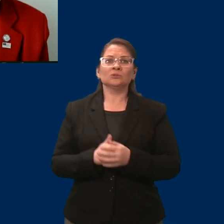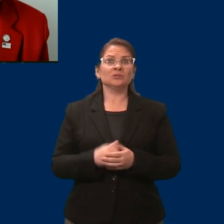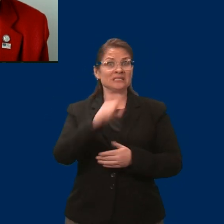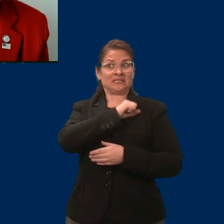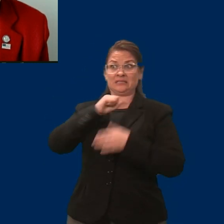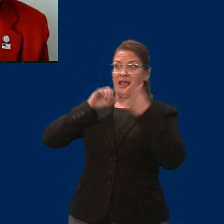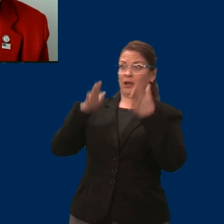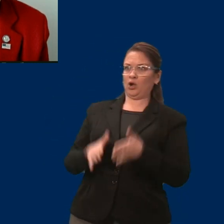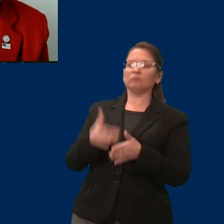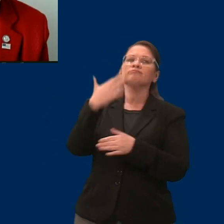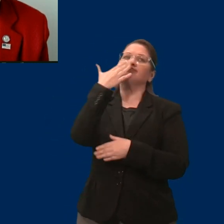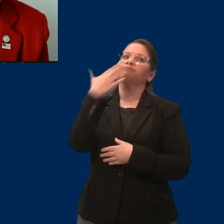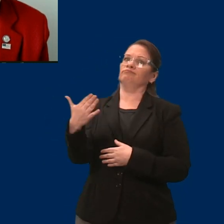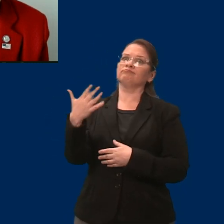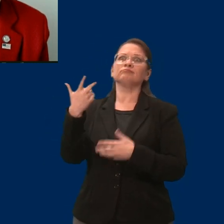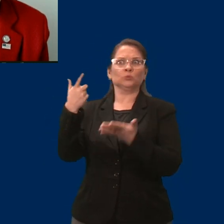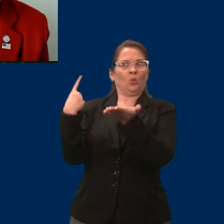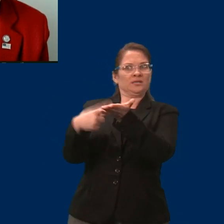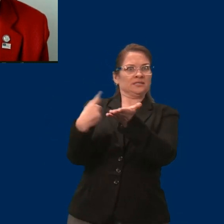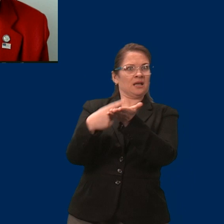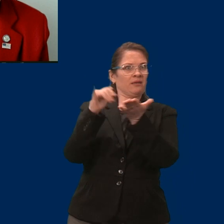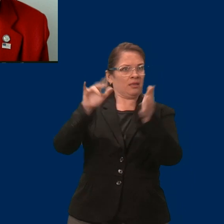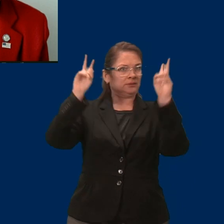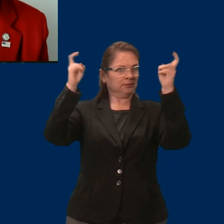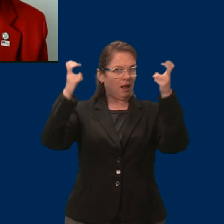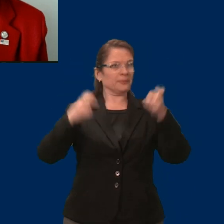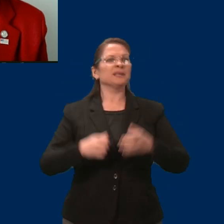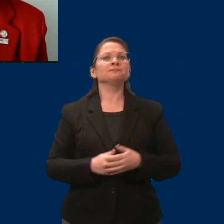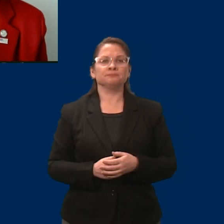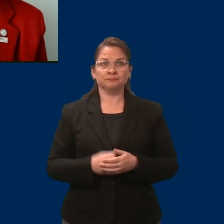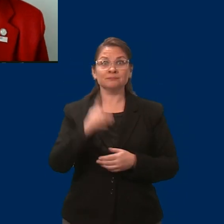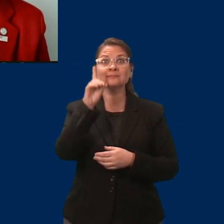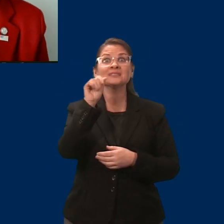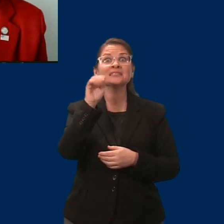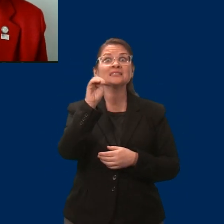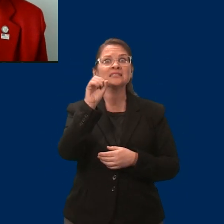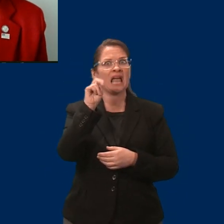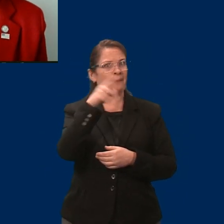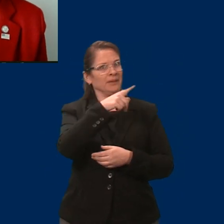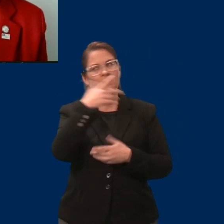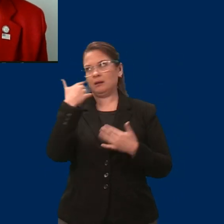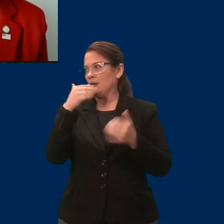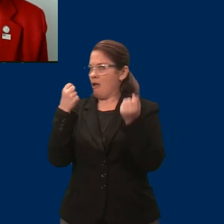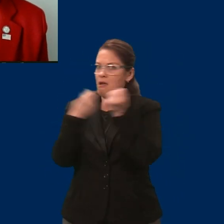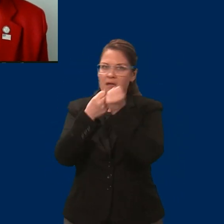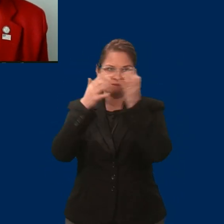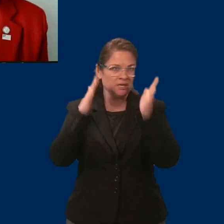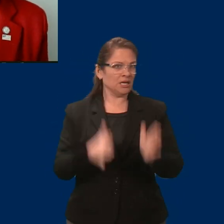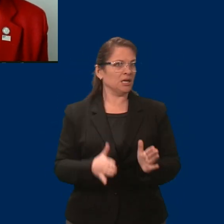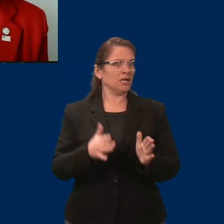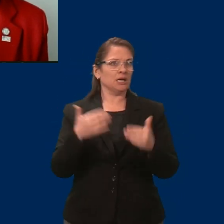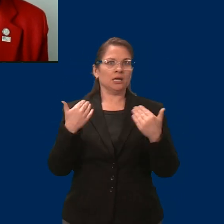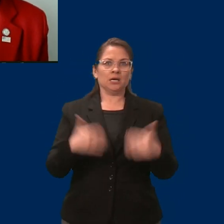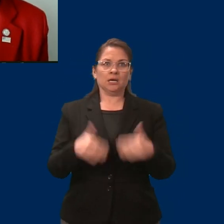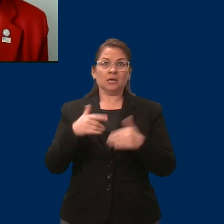Damon is a strong advocate, as many citizens are, especially for PCA and home care services, and disability support